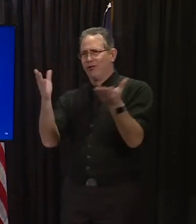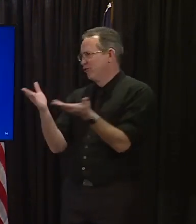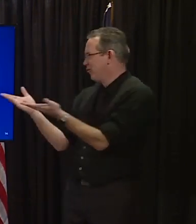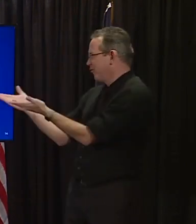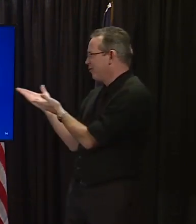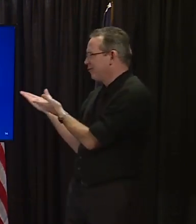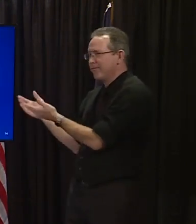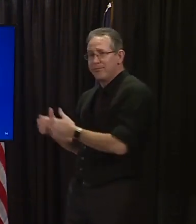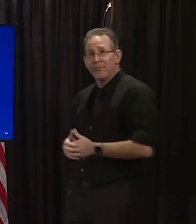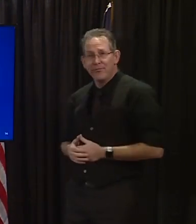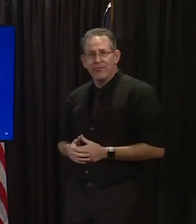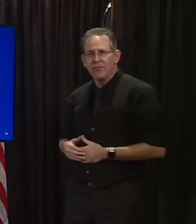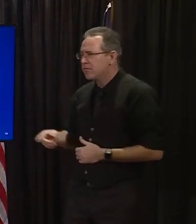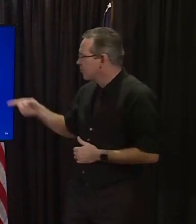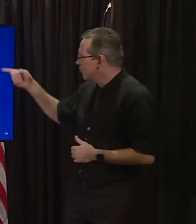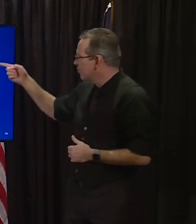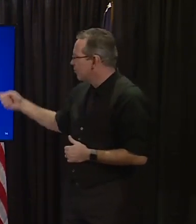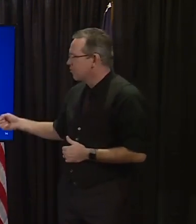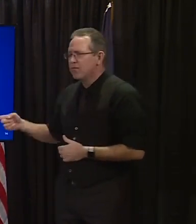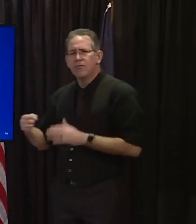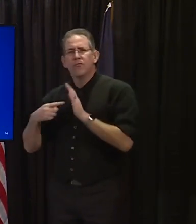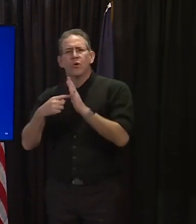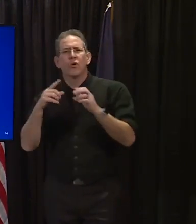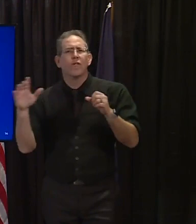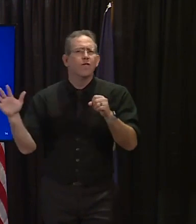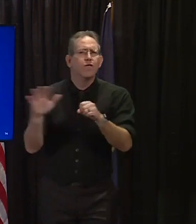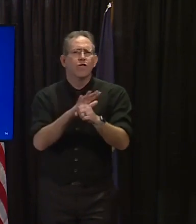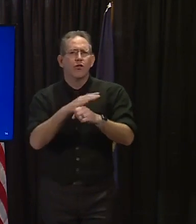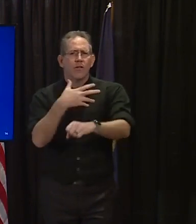that difference is so stark and why we're able to keep our most severe